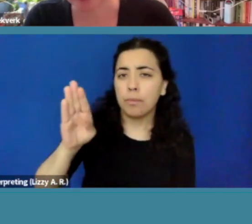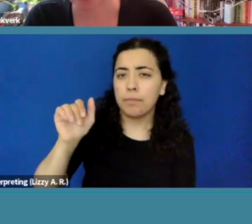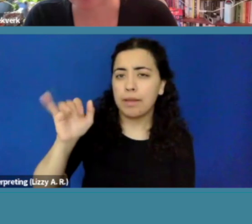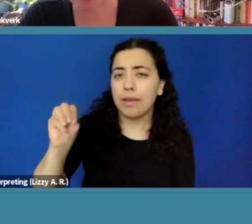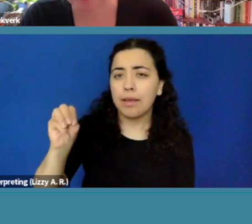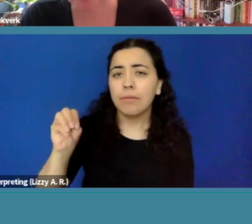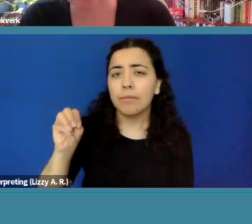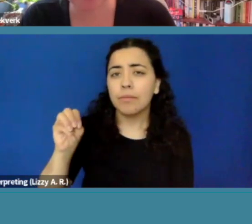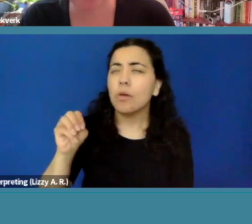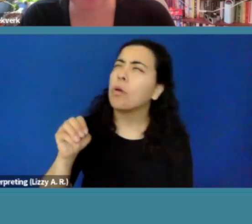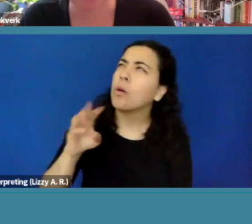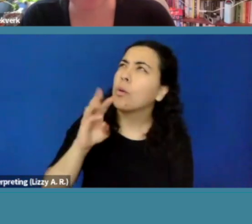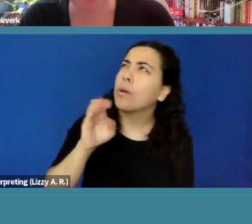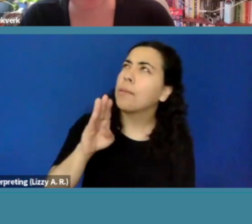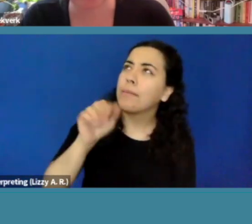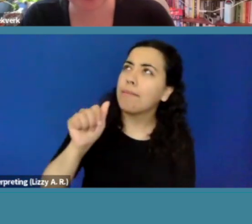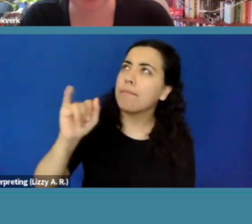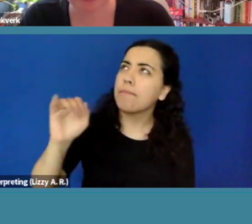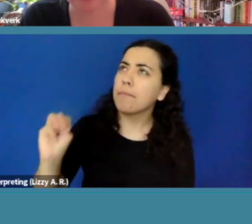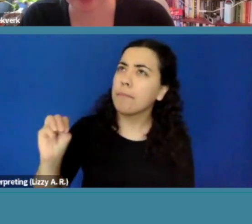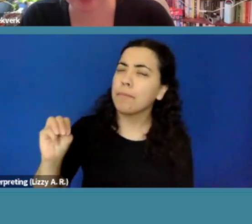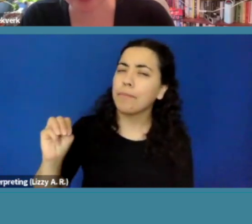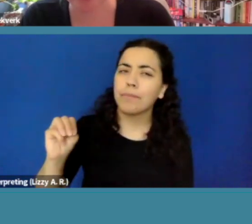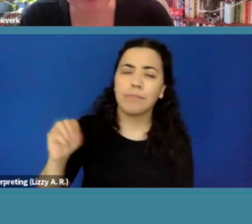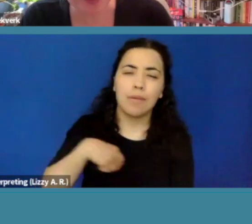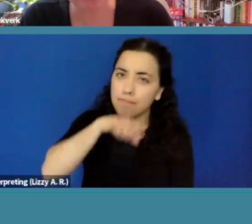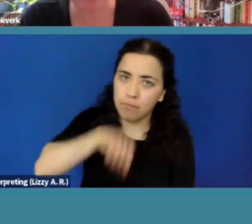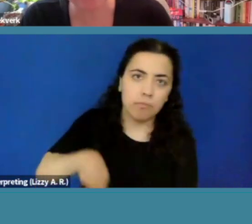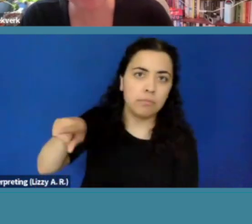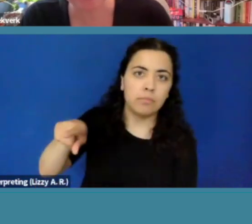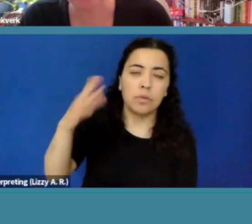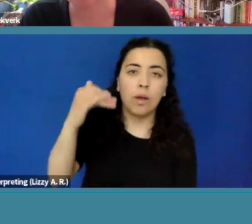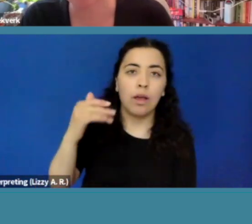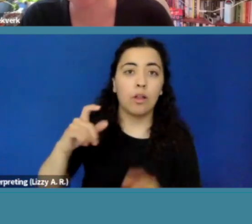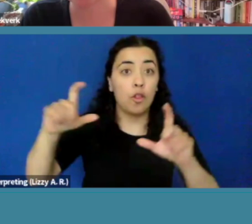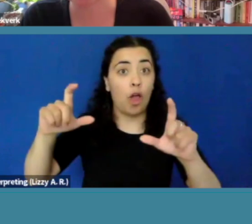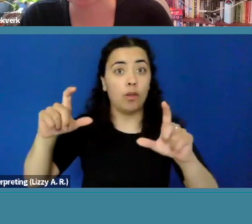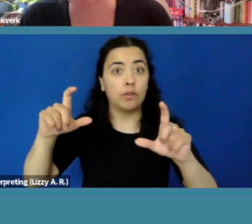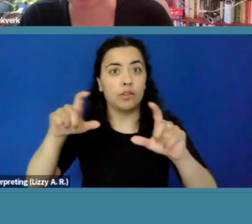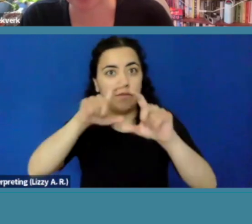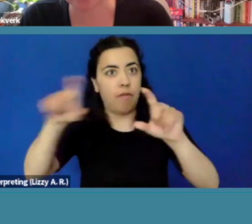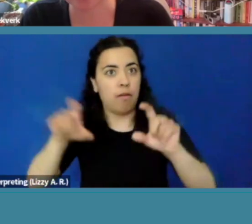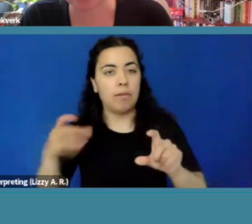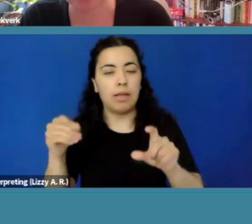or Web A I M, that I love because it has large and small font as well as graphics.